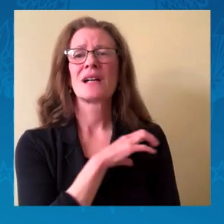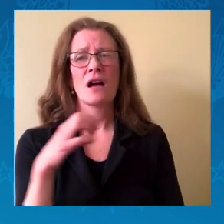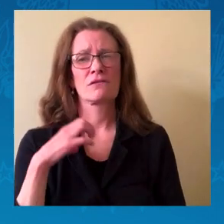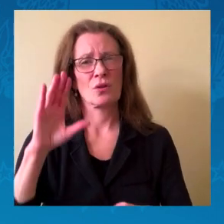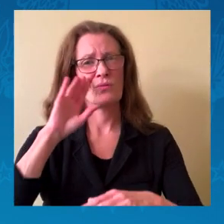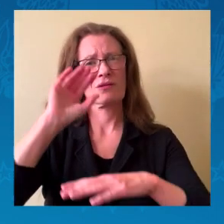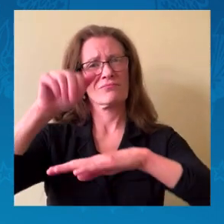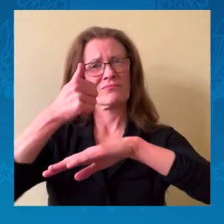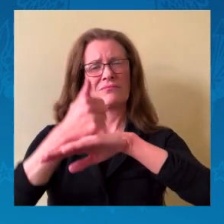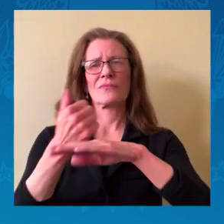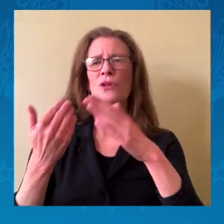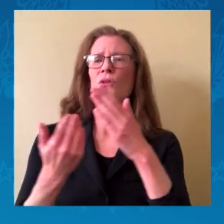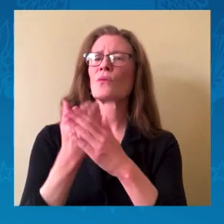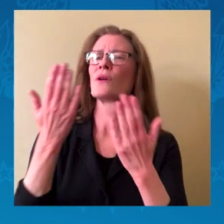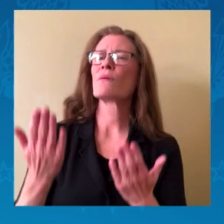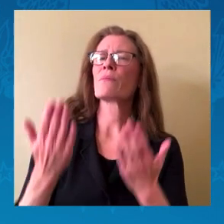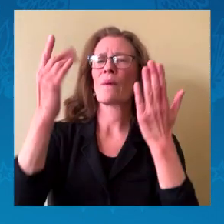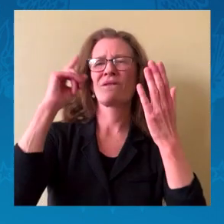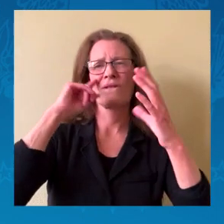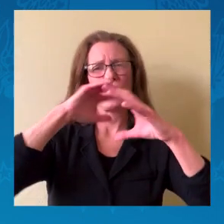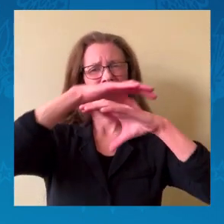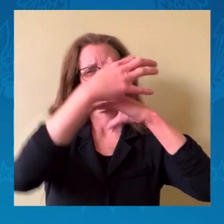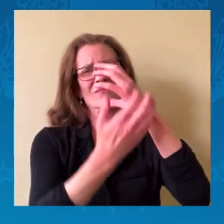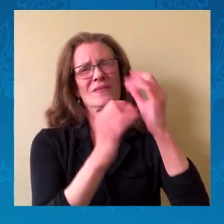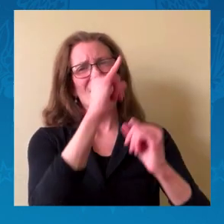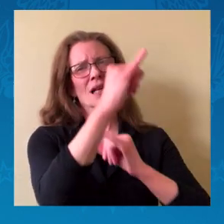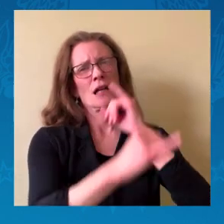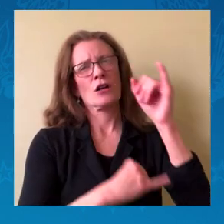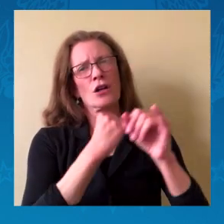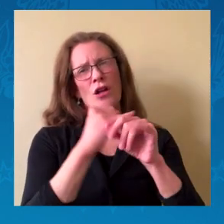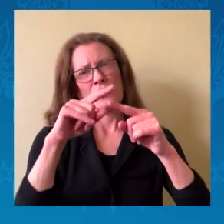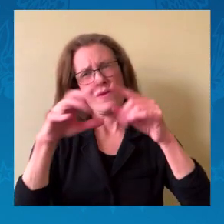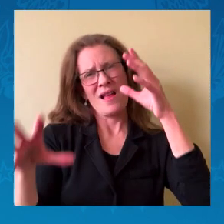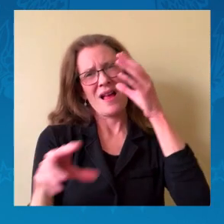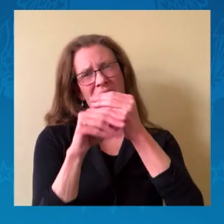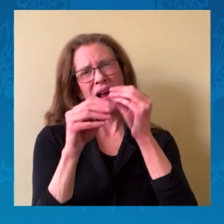that contribute to stability and security in space, while also protecting the space environment.